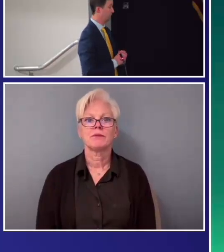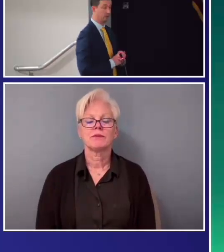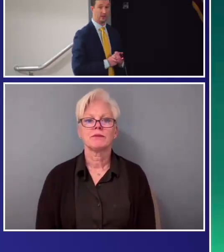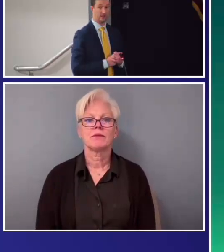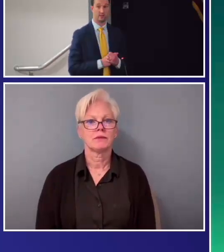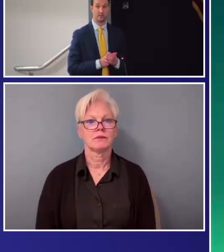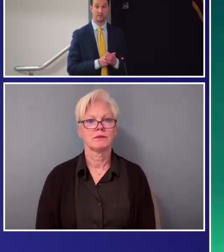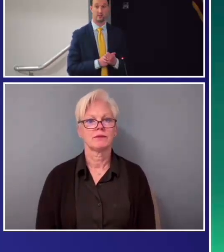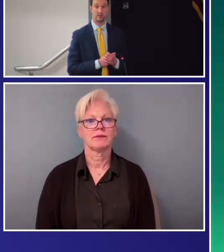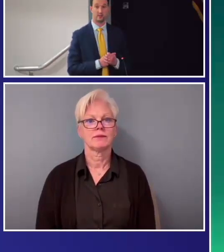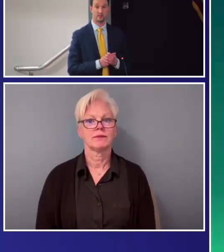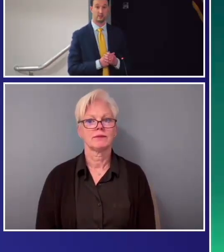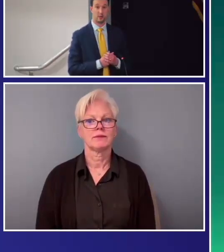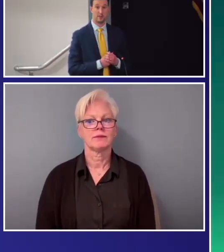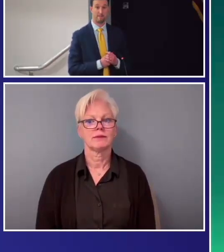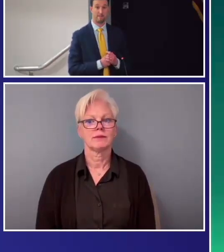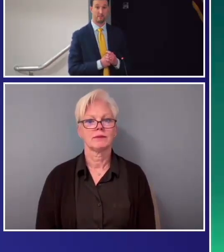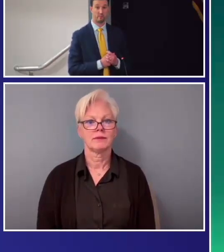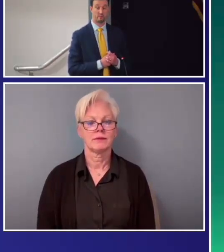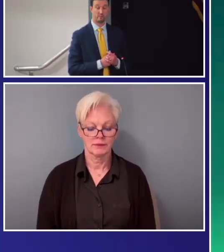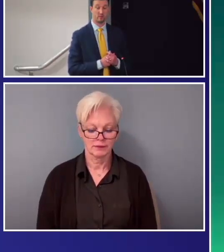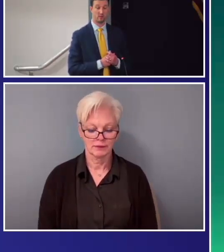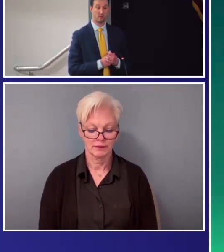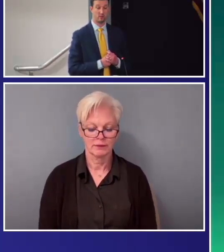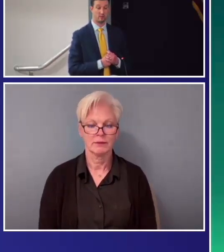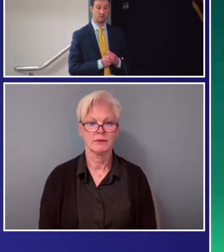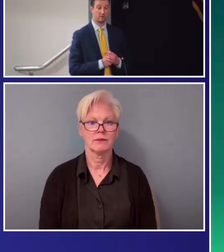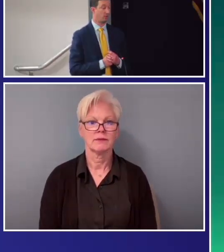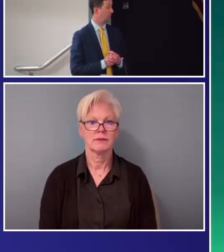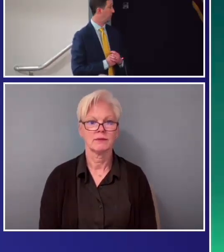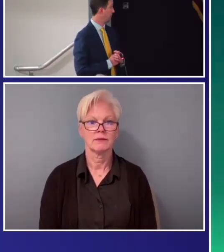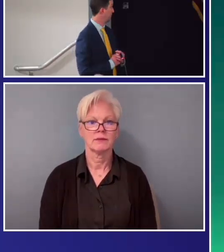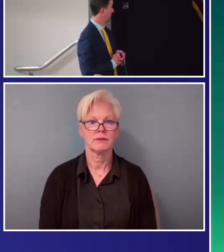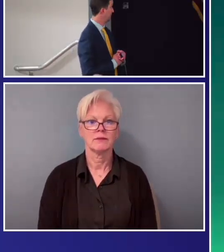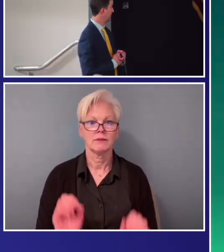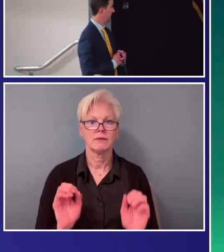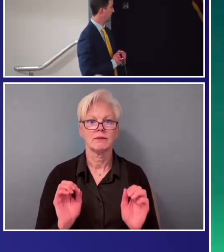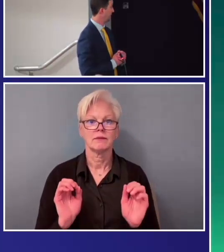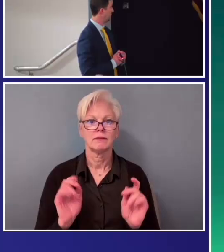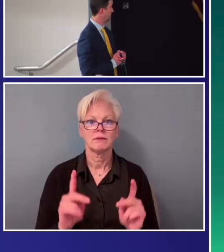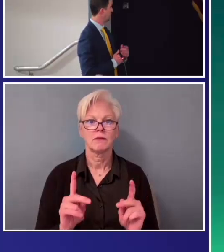Okay. So as mentioned,